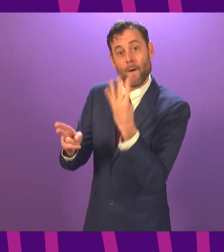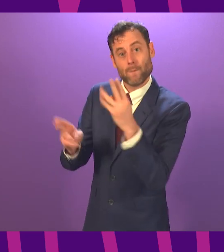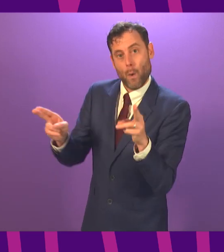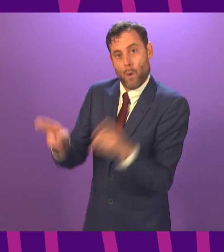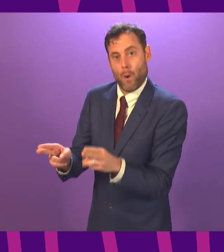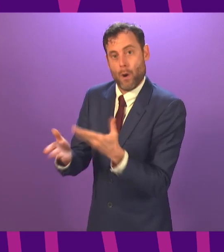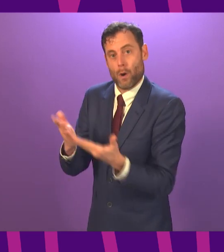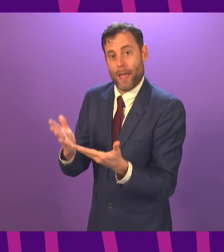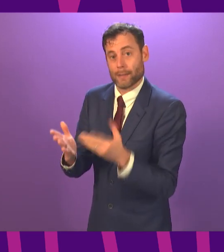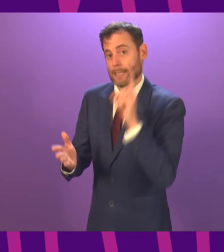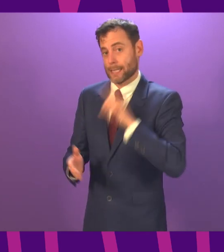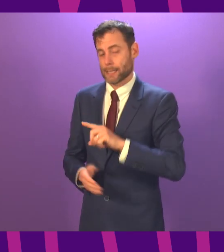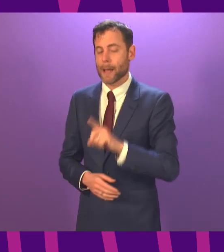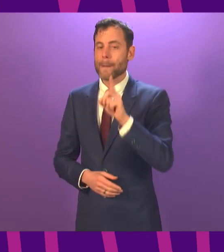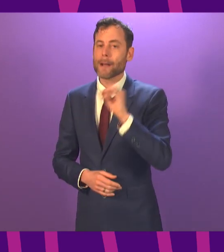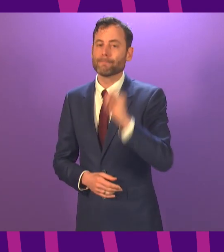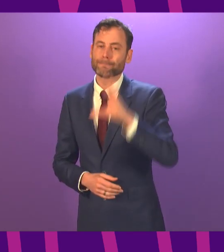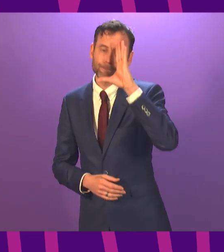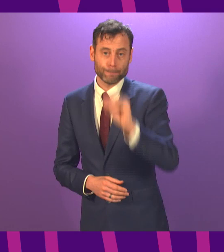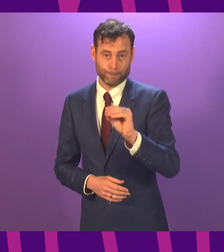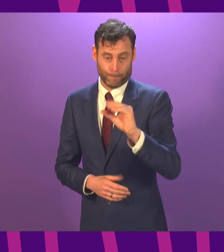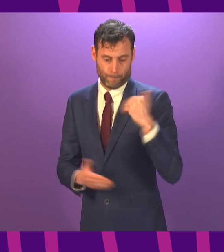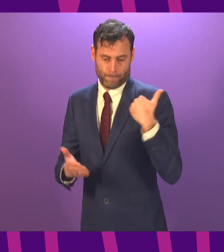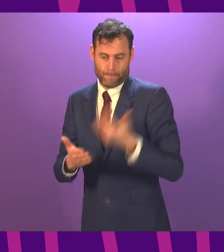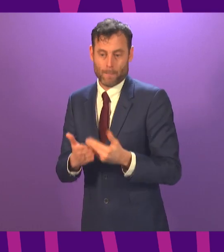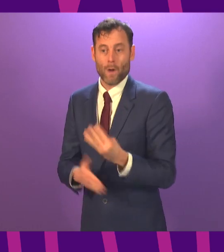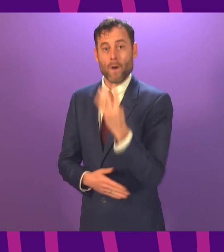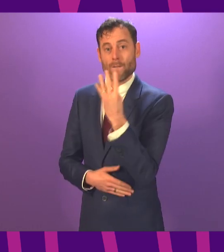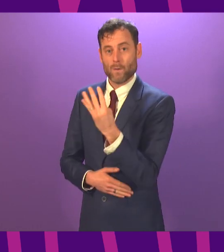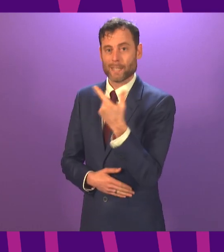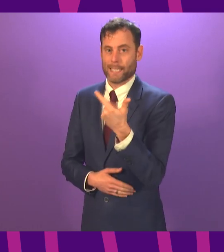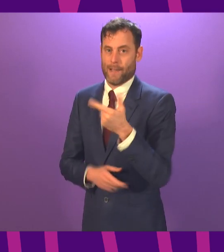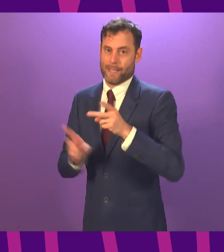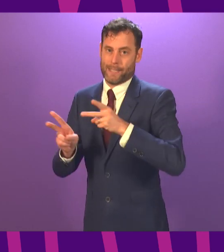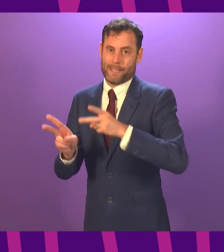I very much regret to report that, in the past 24 hours, a further 47 deaths were registered